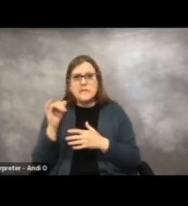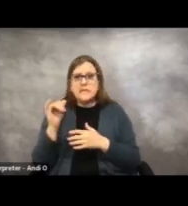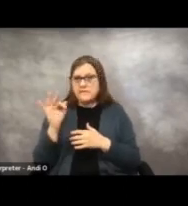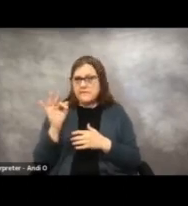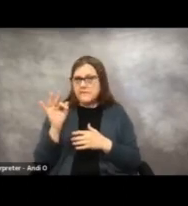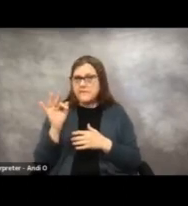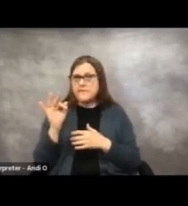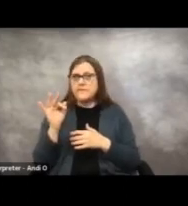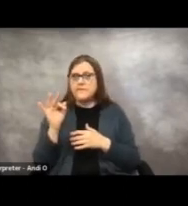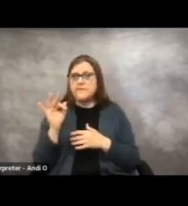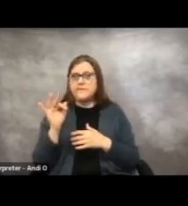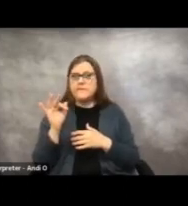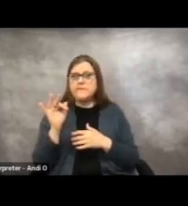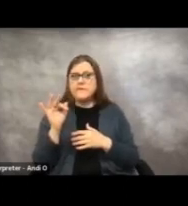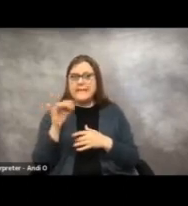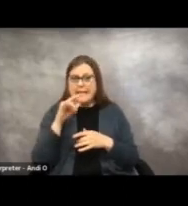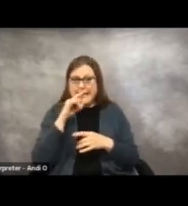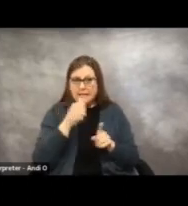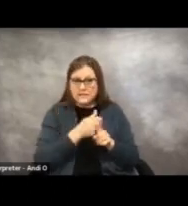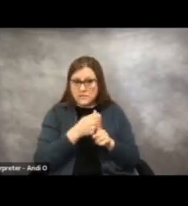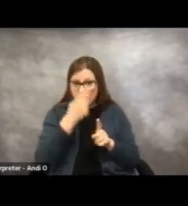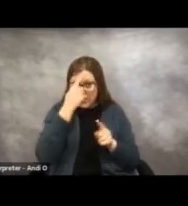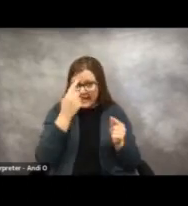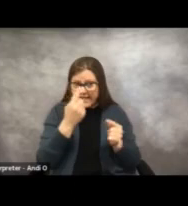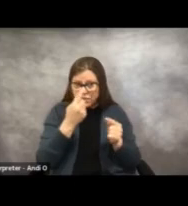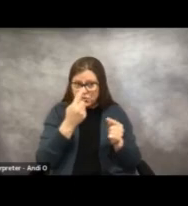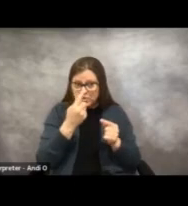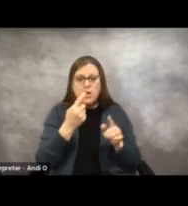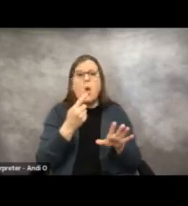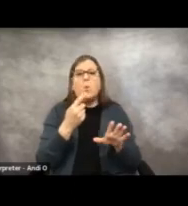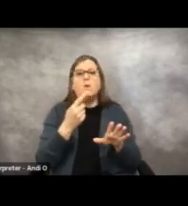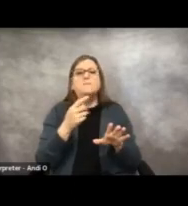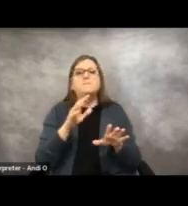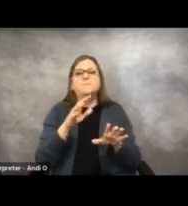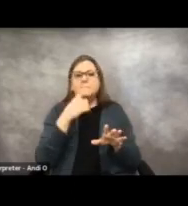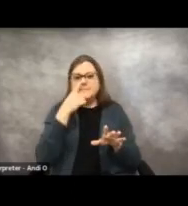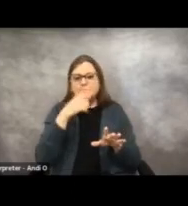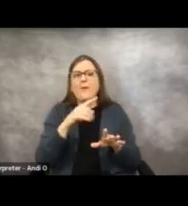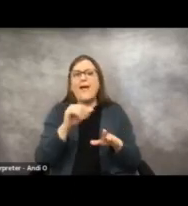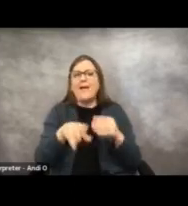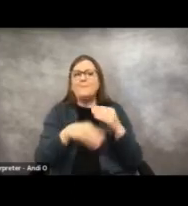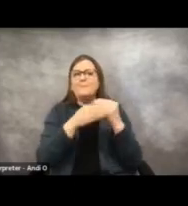kids with brain injury in the chat, so people can see that, that there's a link that will